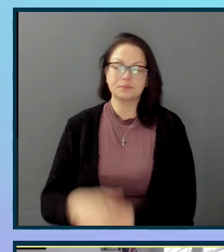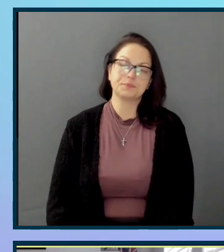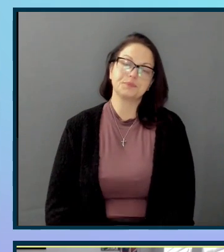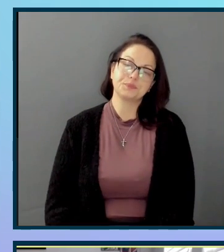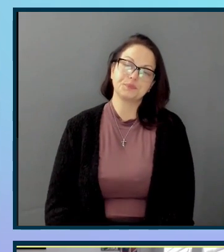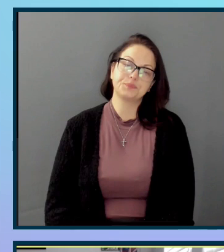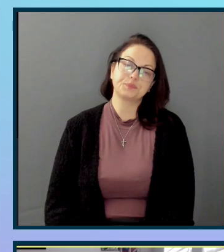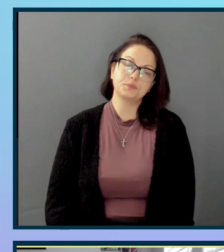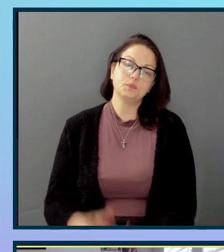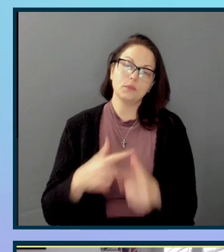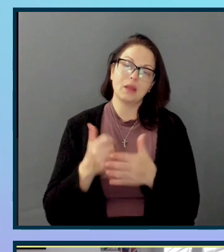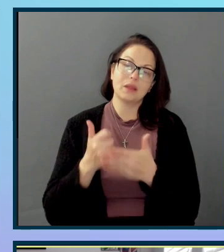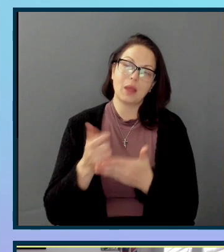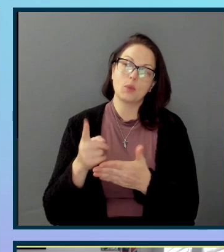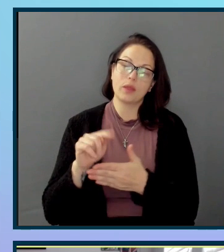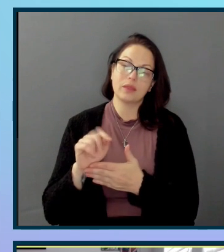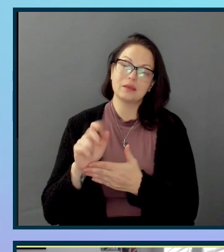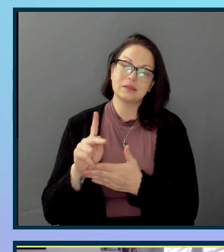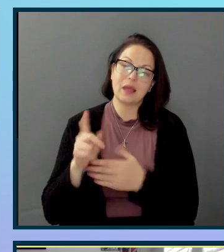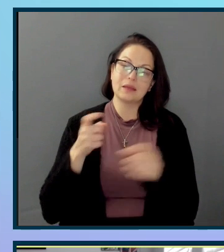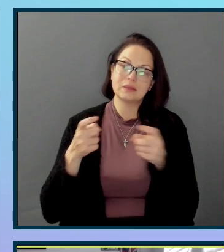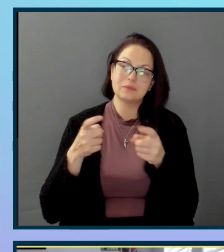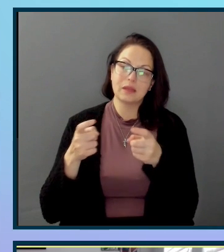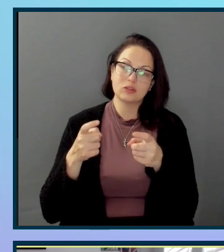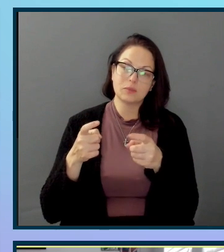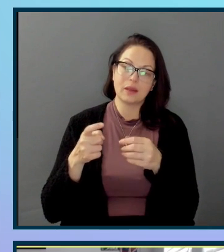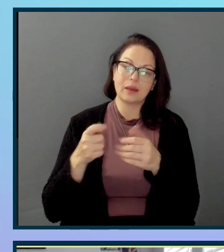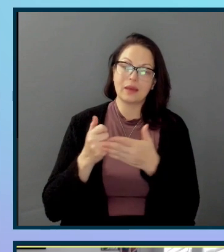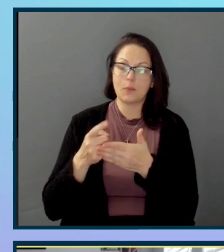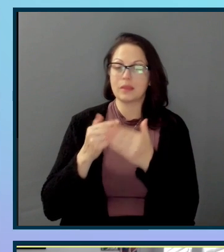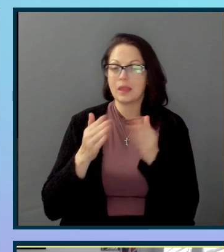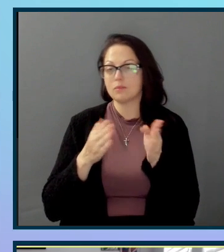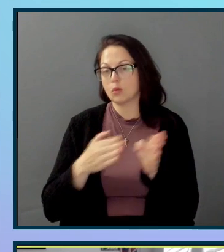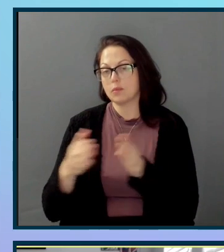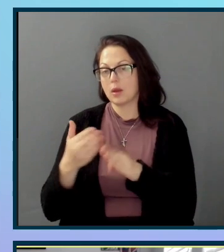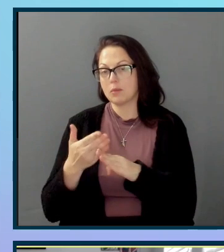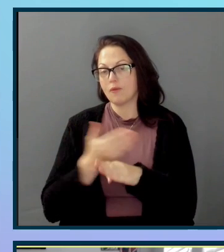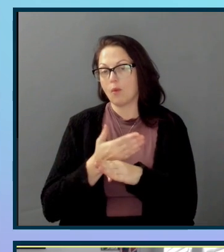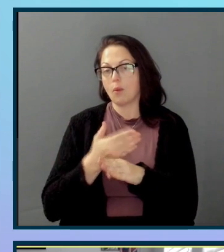And then help them with task management, help them prepare ahead of time and give them a way to move into the task ahead